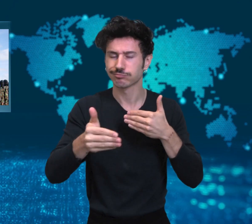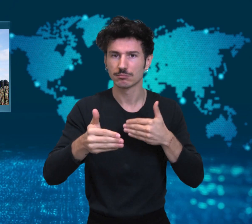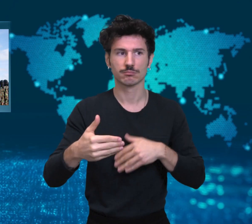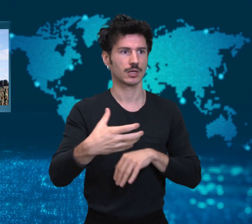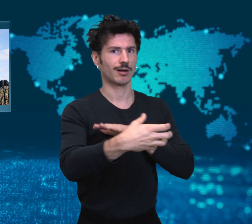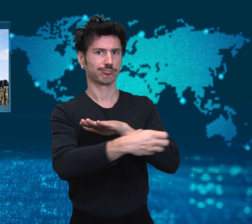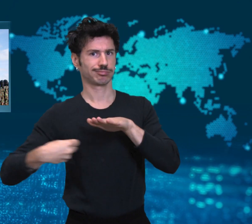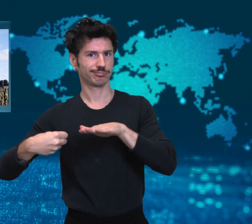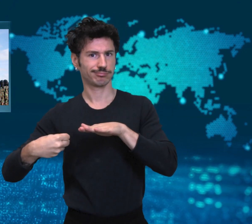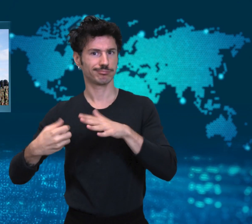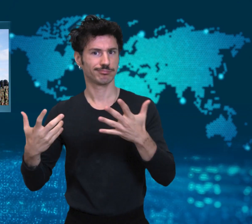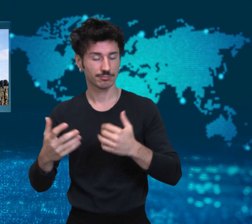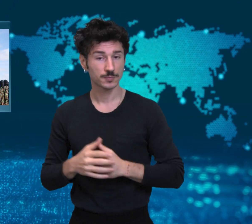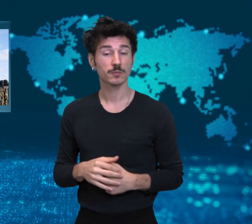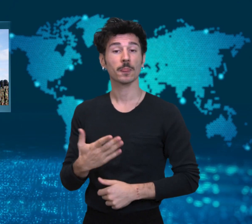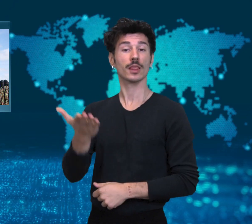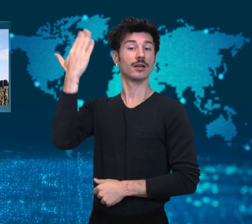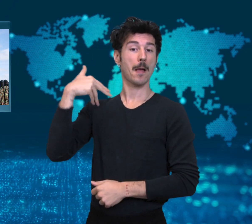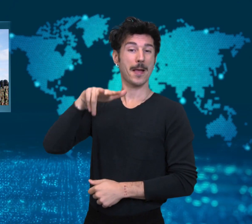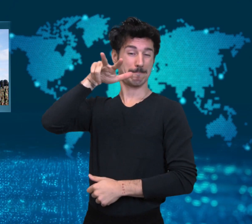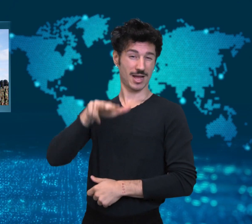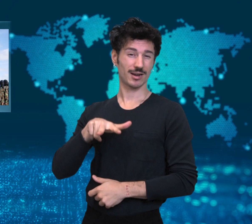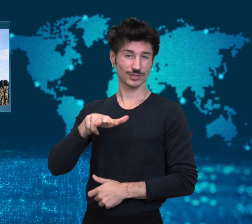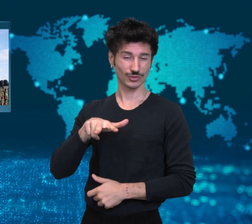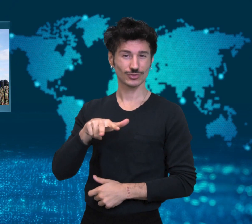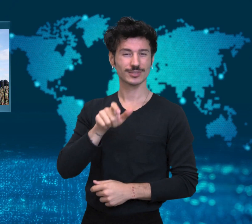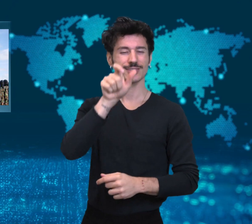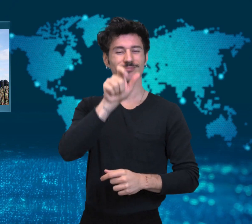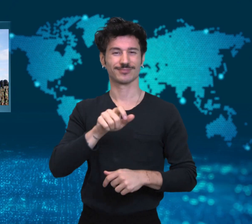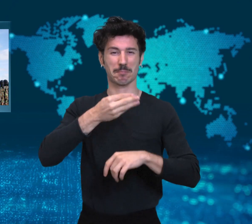government ousted the former President.